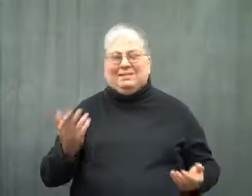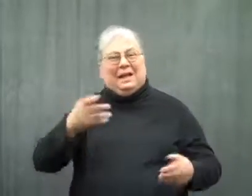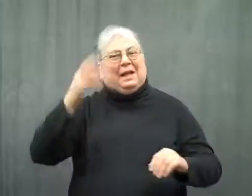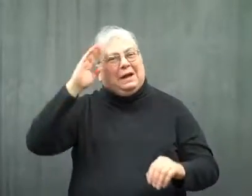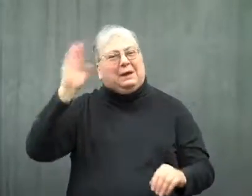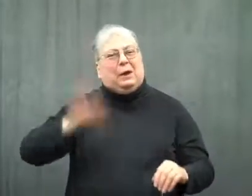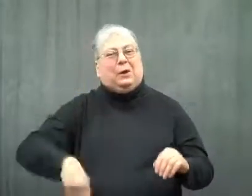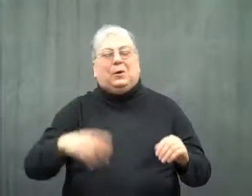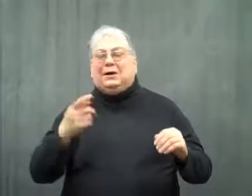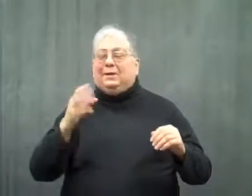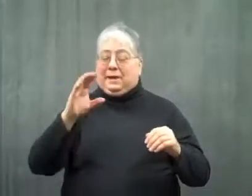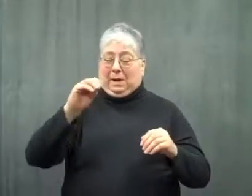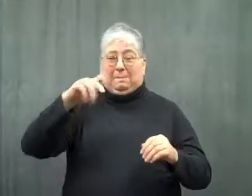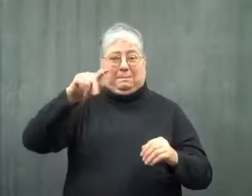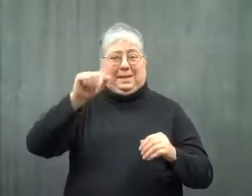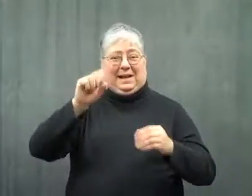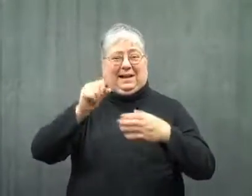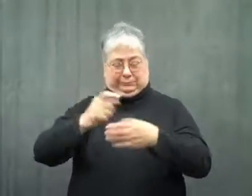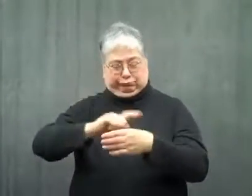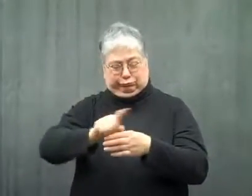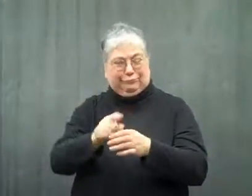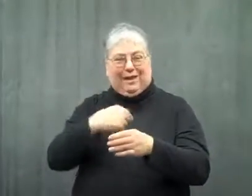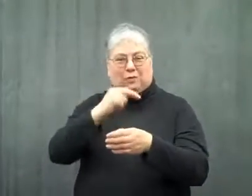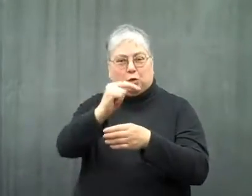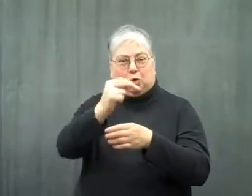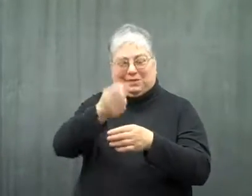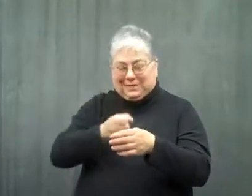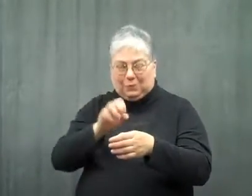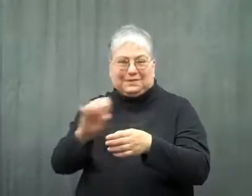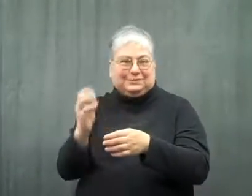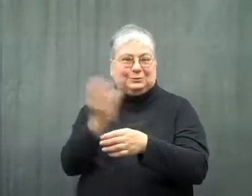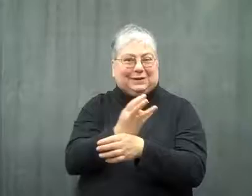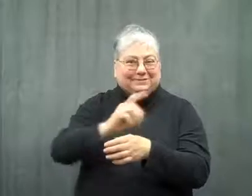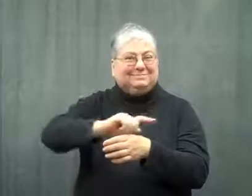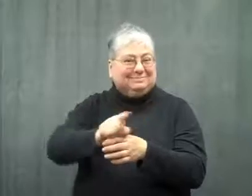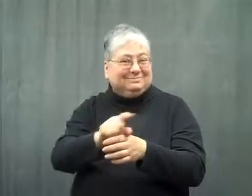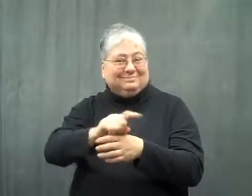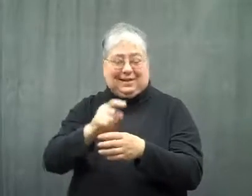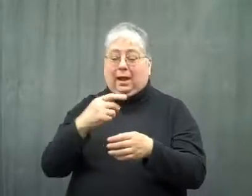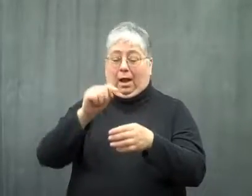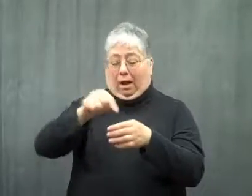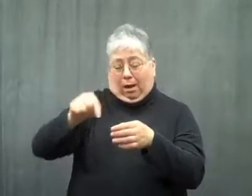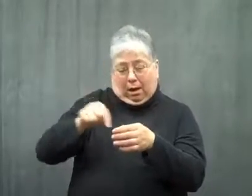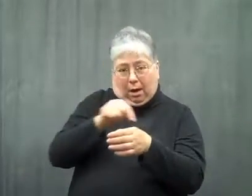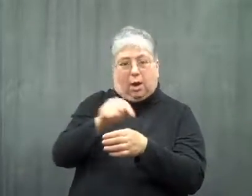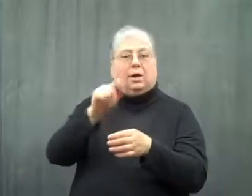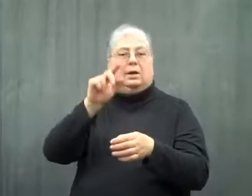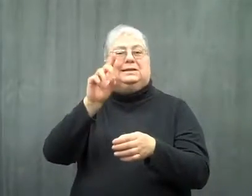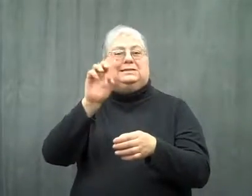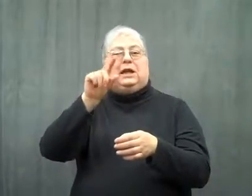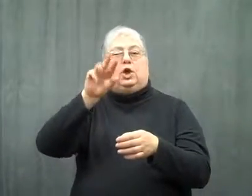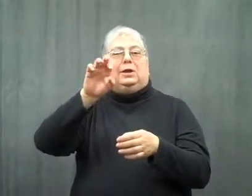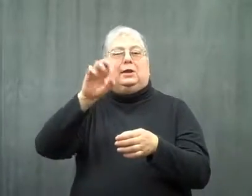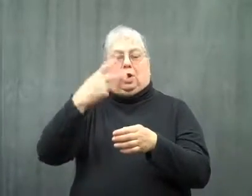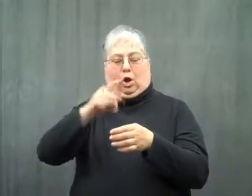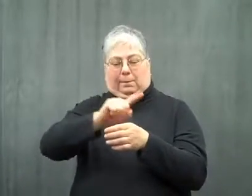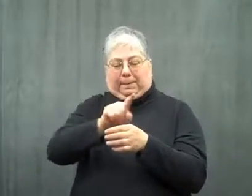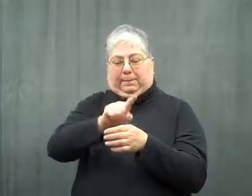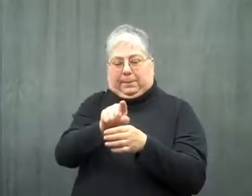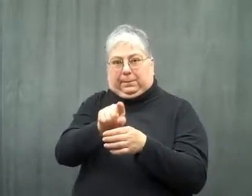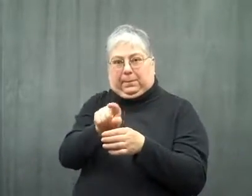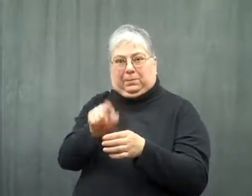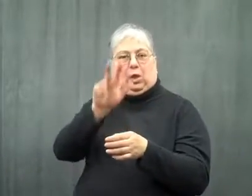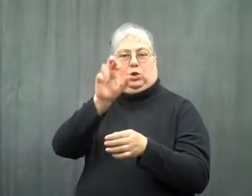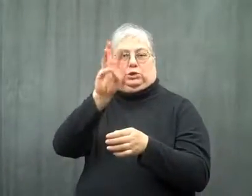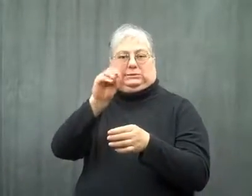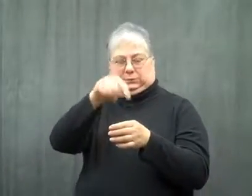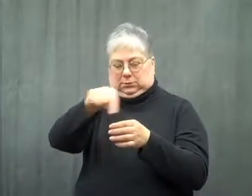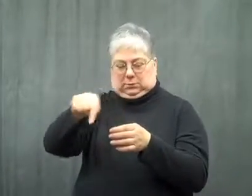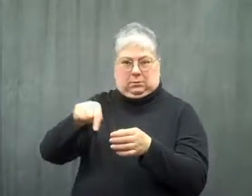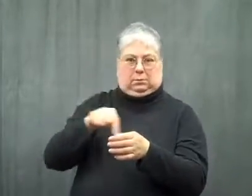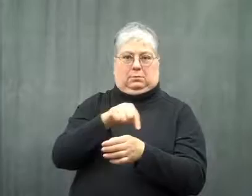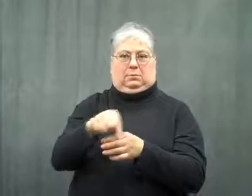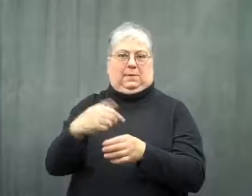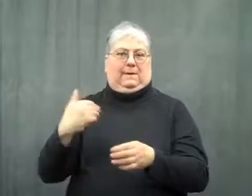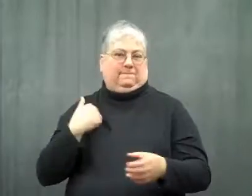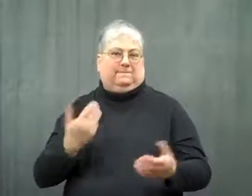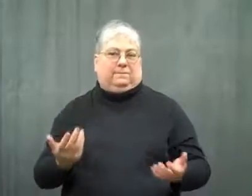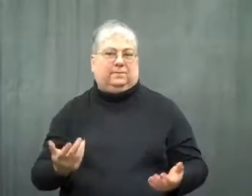You know a compass has North, South, East and West on it, with 360 degrees around it.